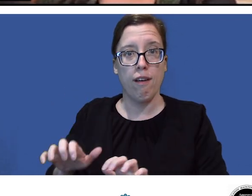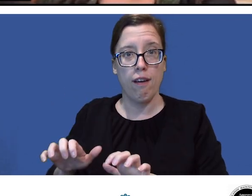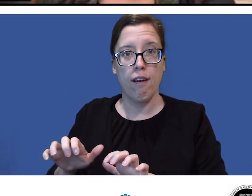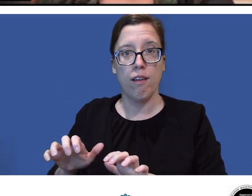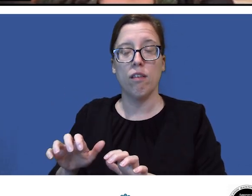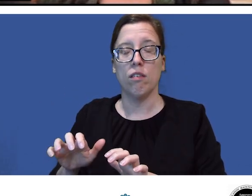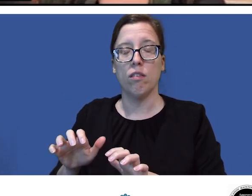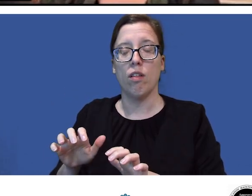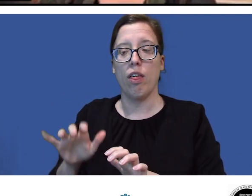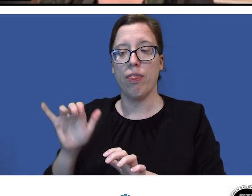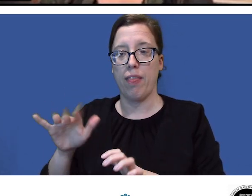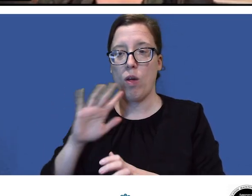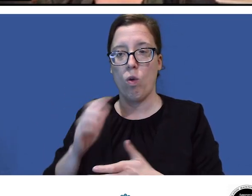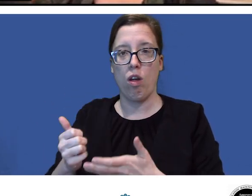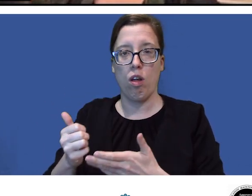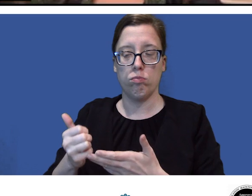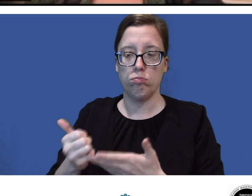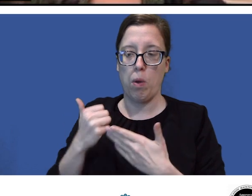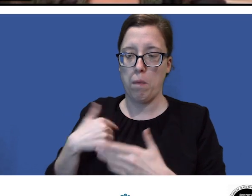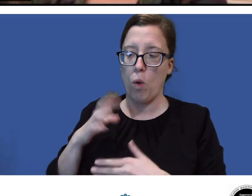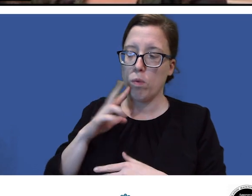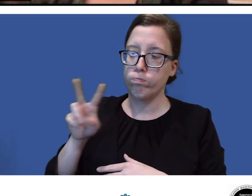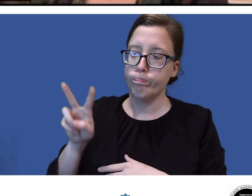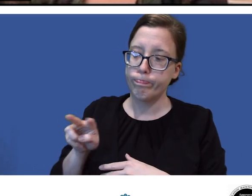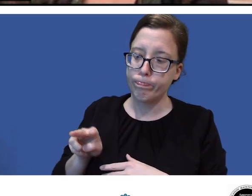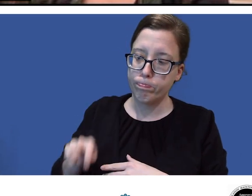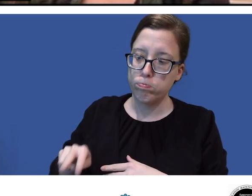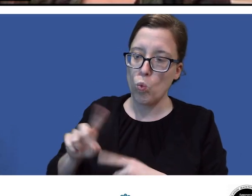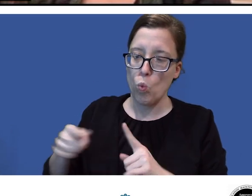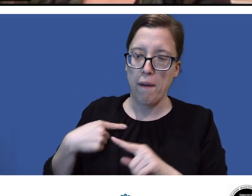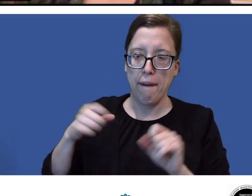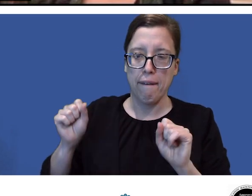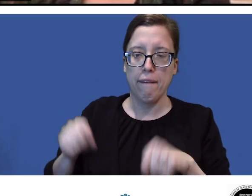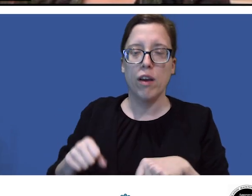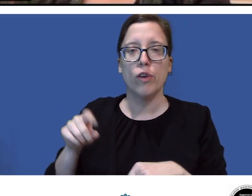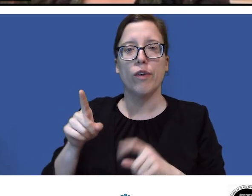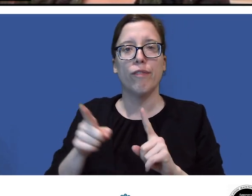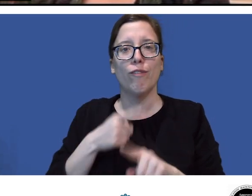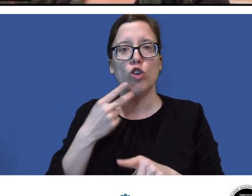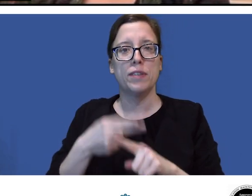just so I can check it out as I'm able. If you'd put just your first name and your role,